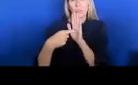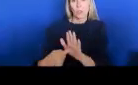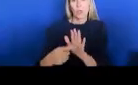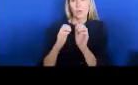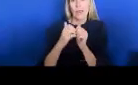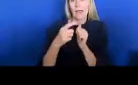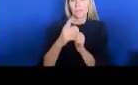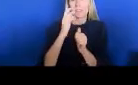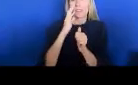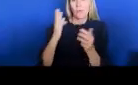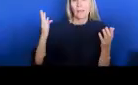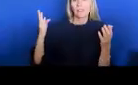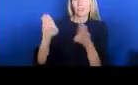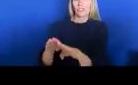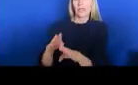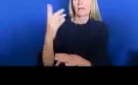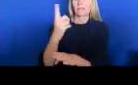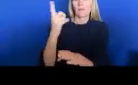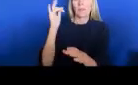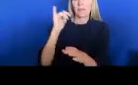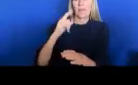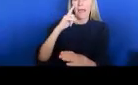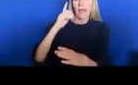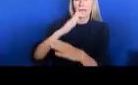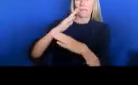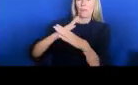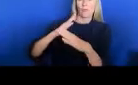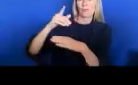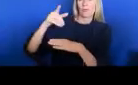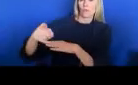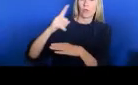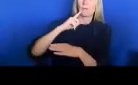disturbing things like too much light, too much noise.